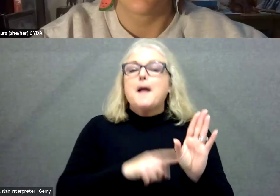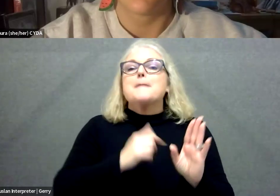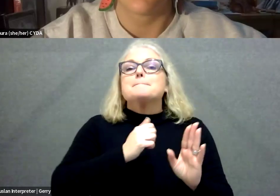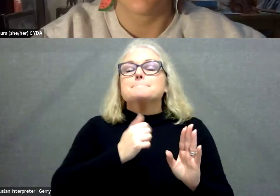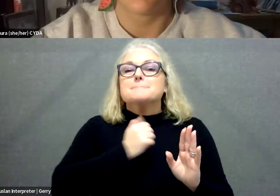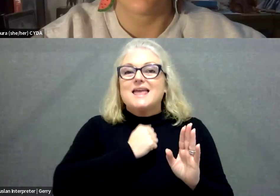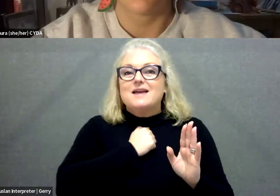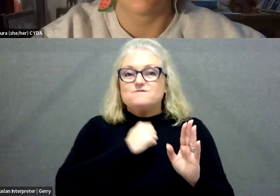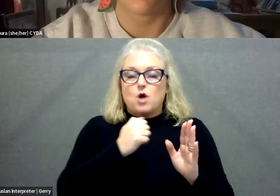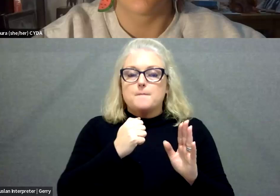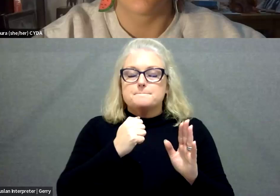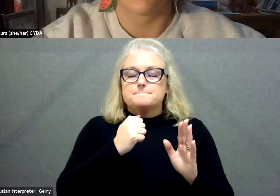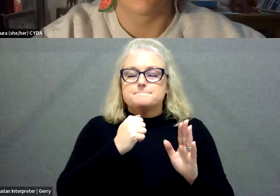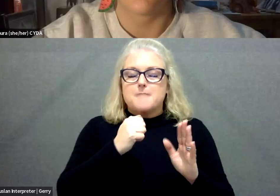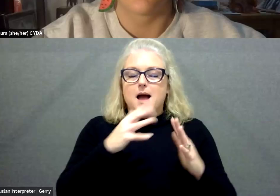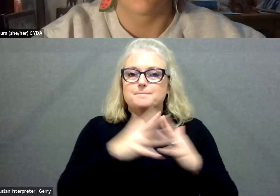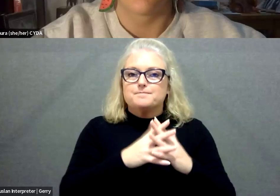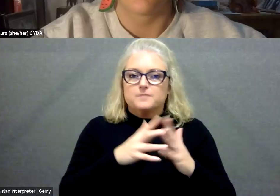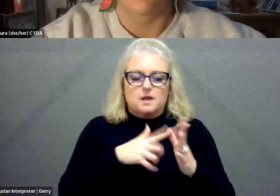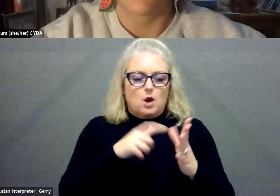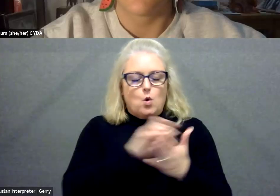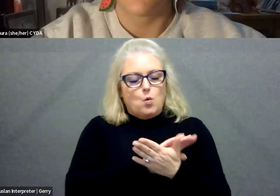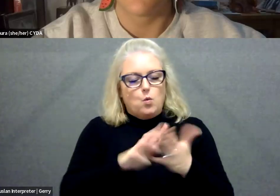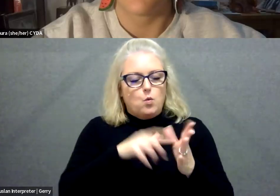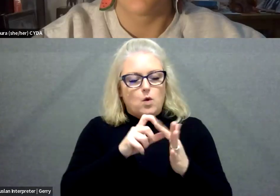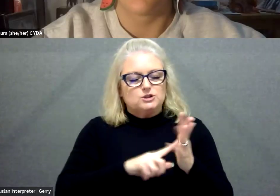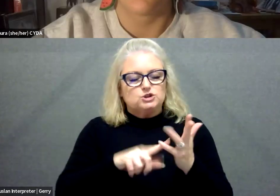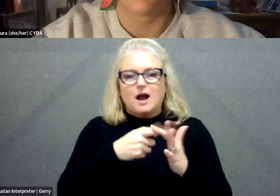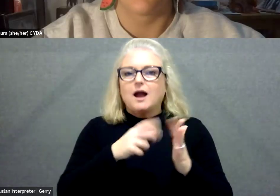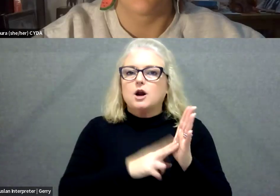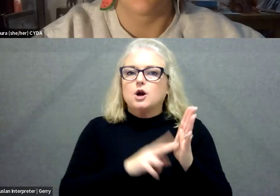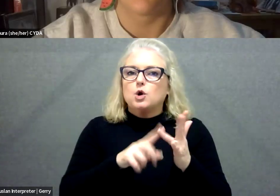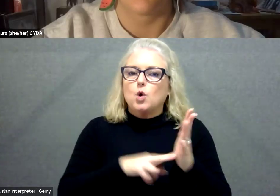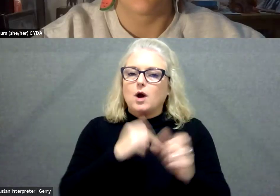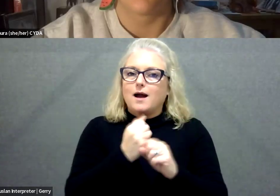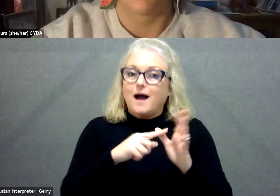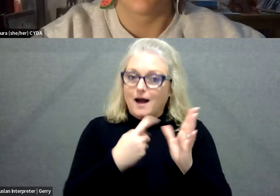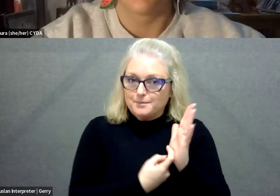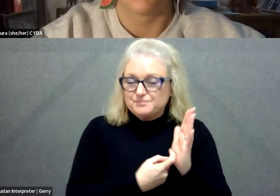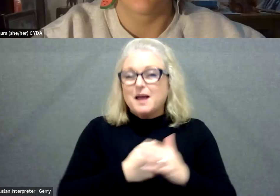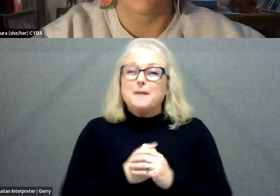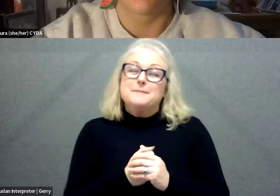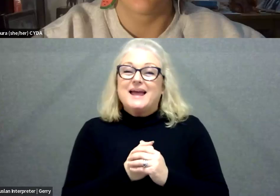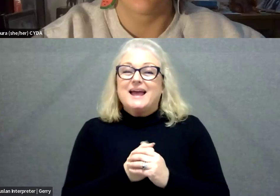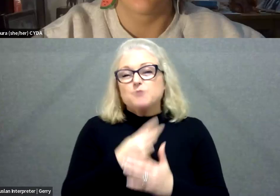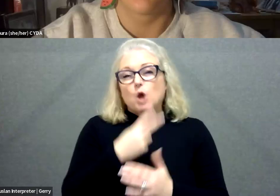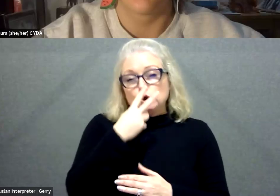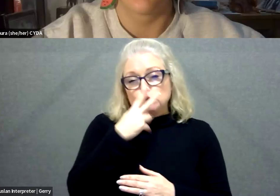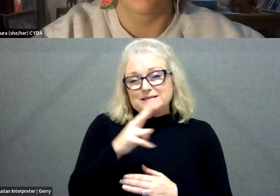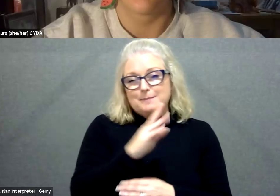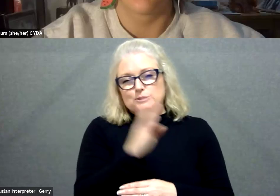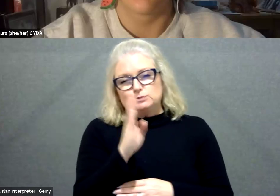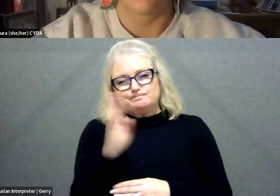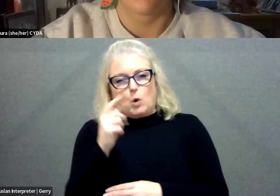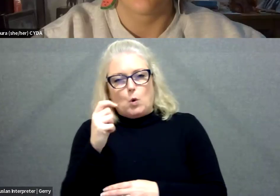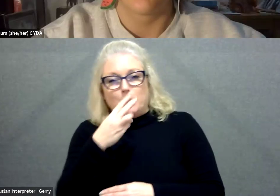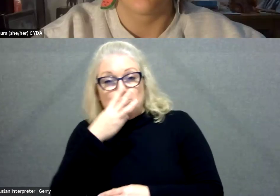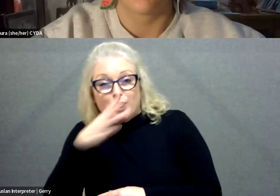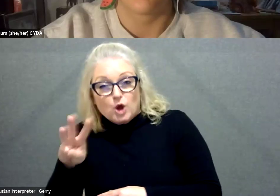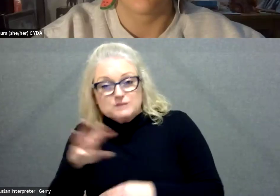By way of visual description I am in my late 20's, I have light brown skin, dark brown hair and dark